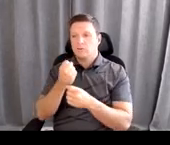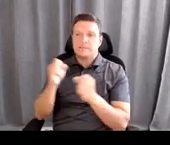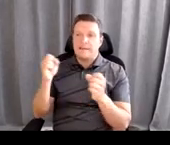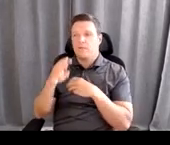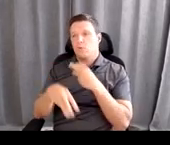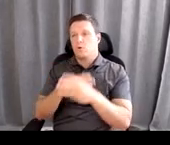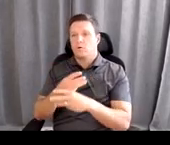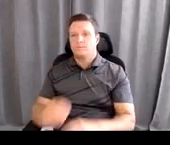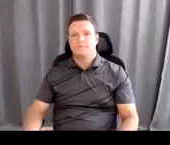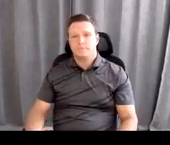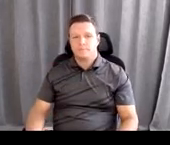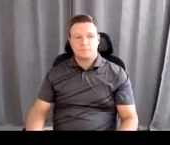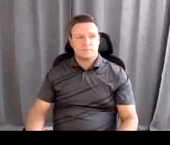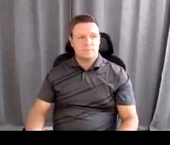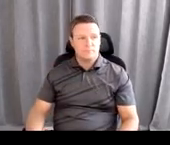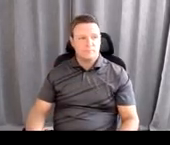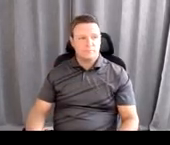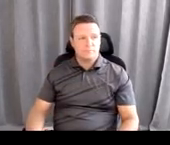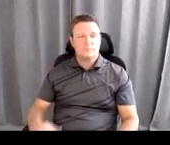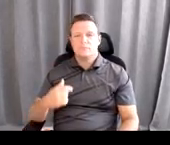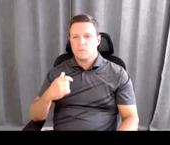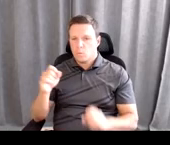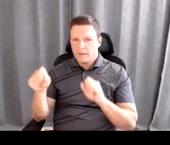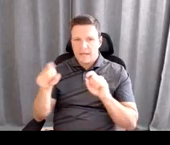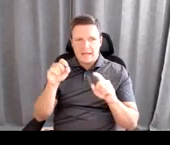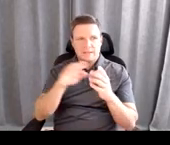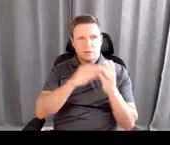And as I said before, we ask students, we ask faculty, we ask the community